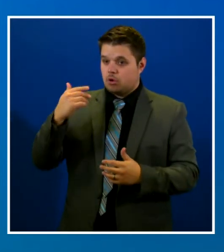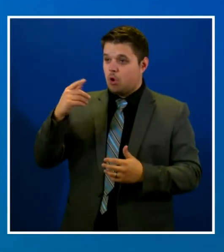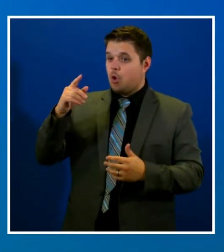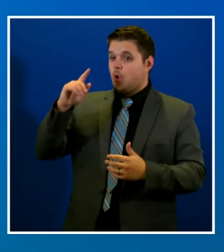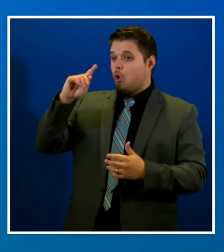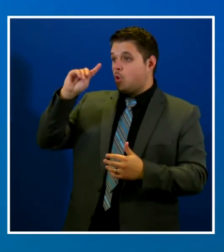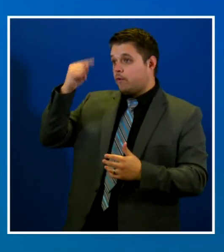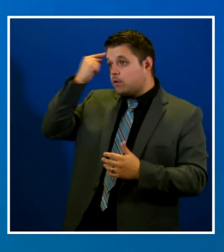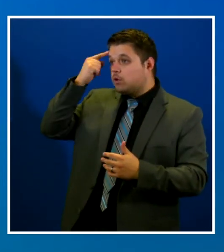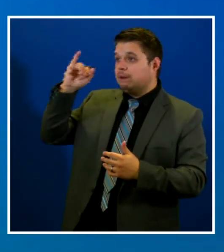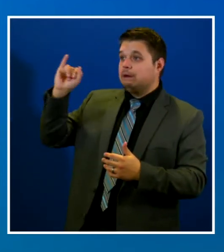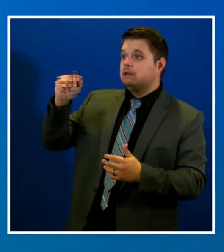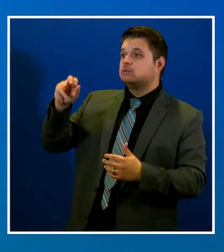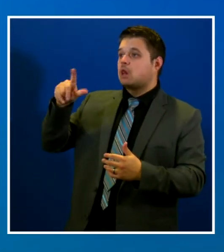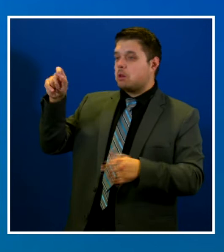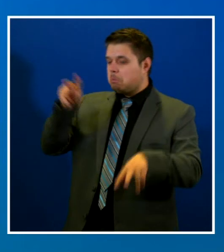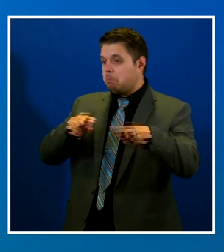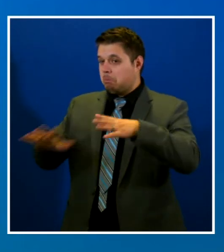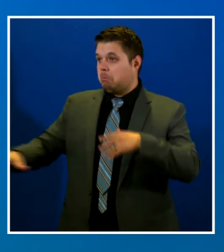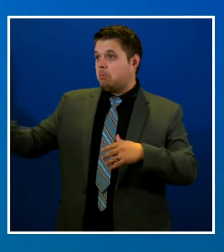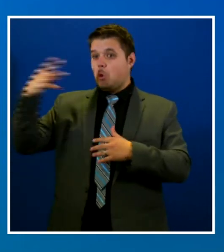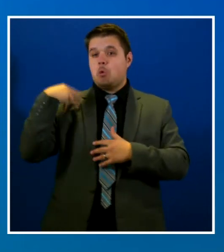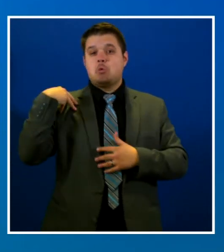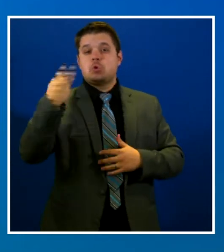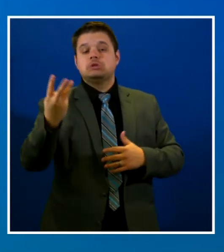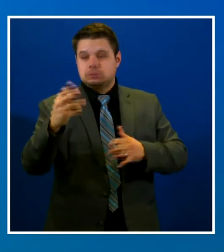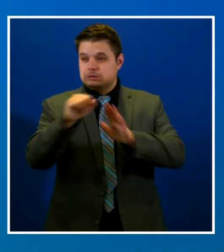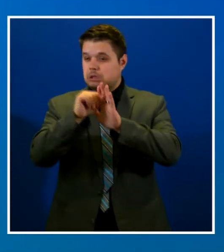So a quick reminder of what Phase 2 means our restaurants